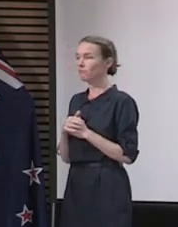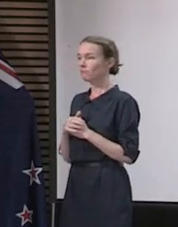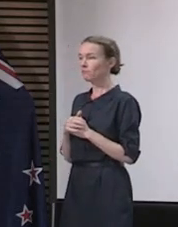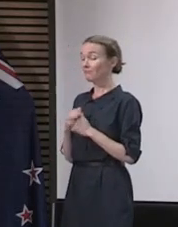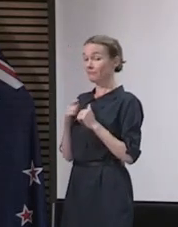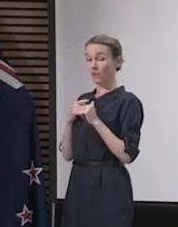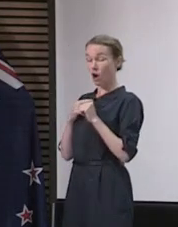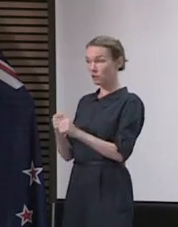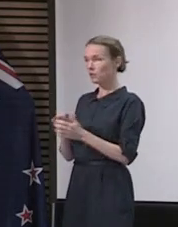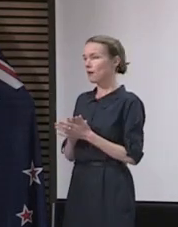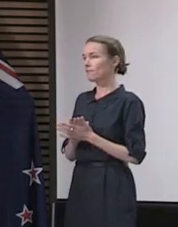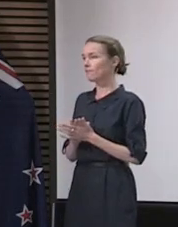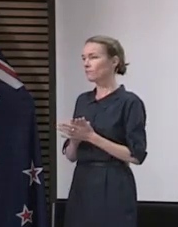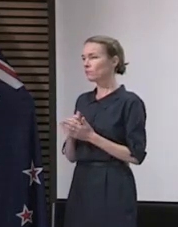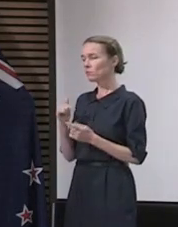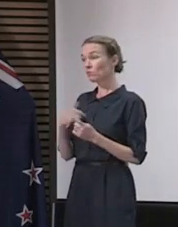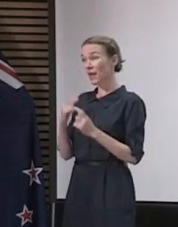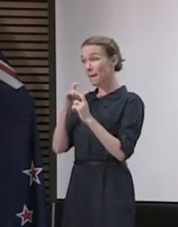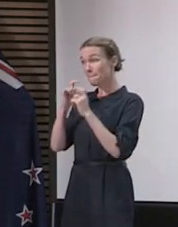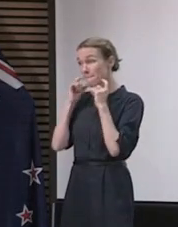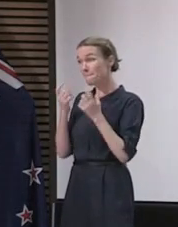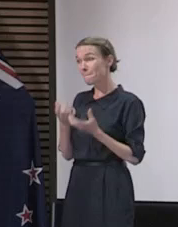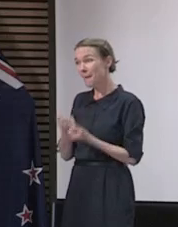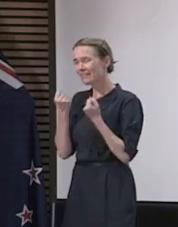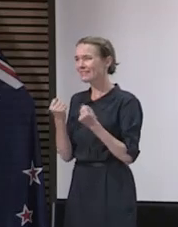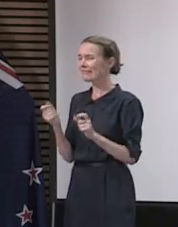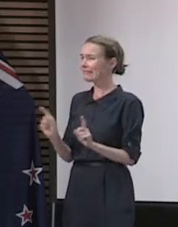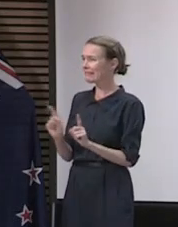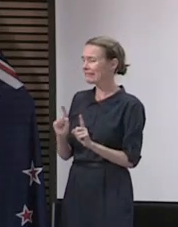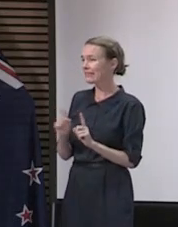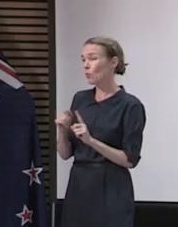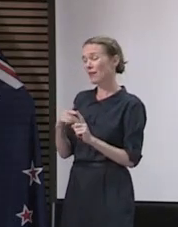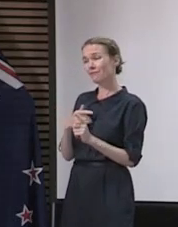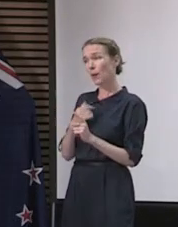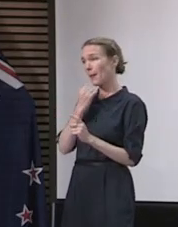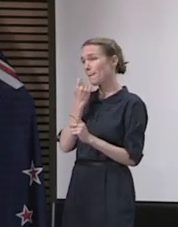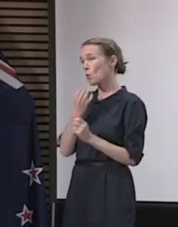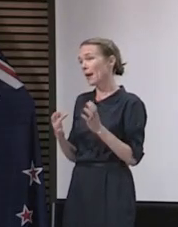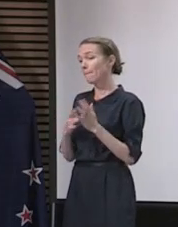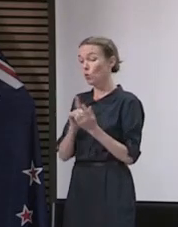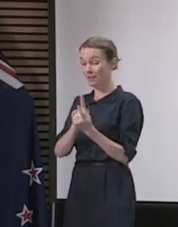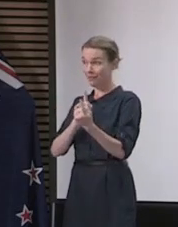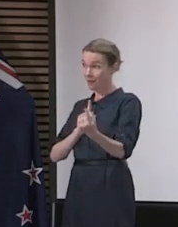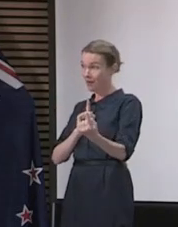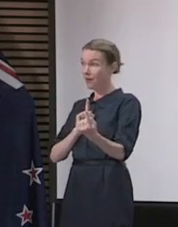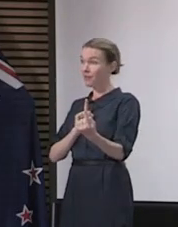point we're not recommending people use face masks routinely. We don't think it is an important part of our